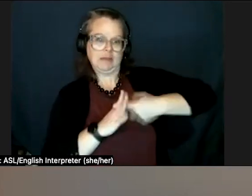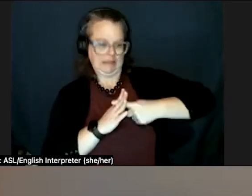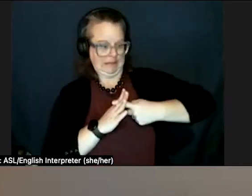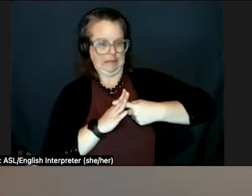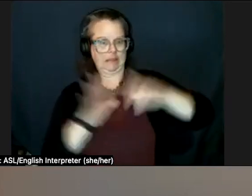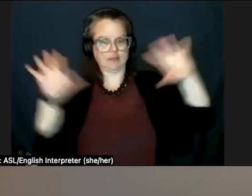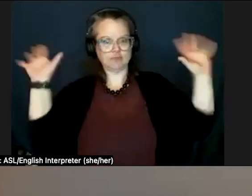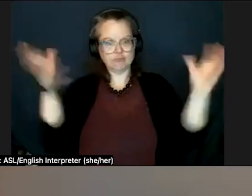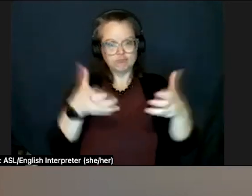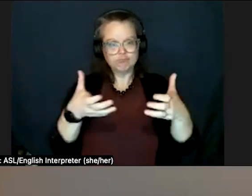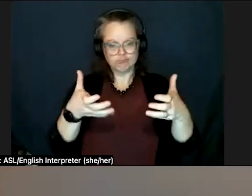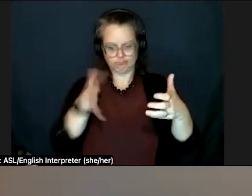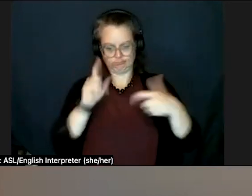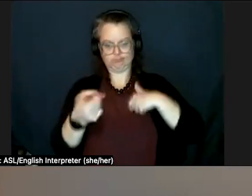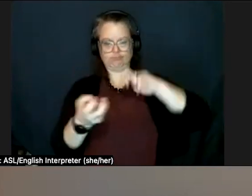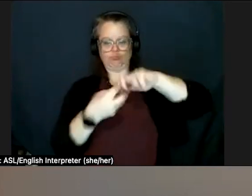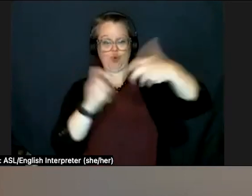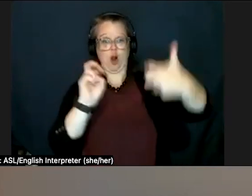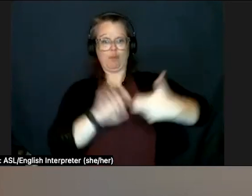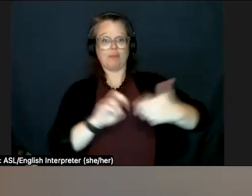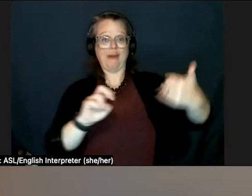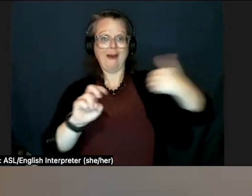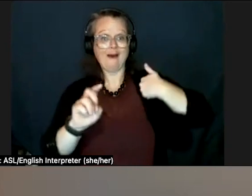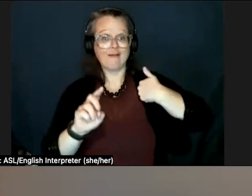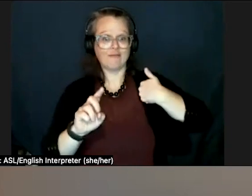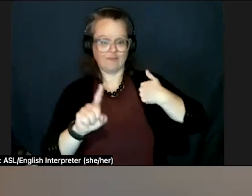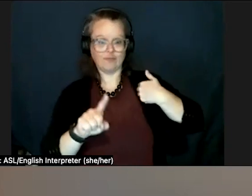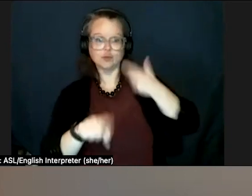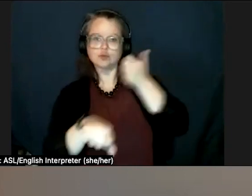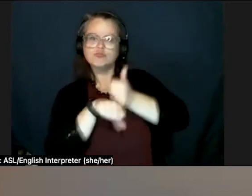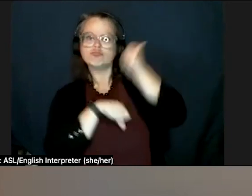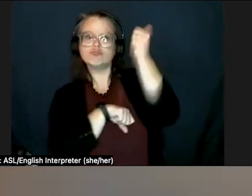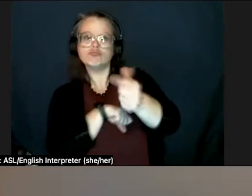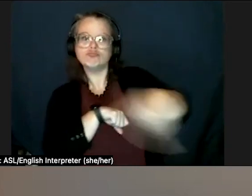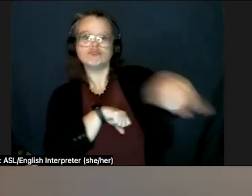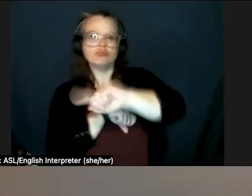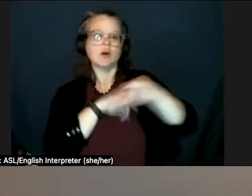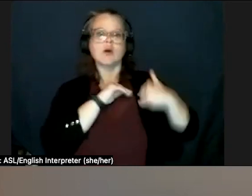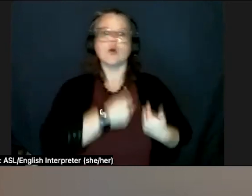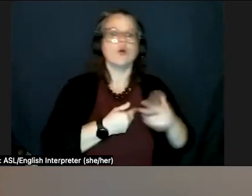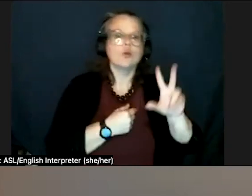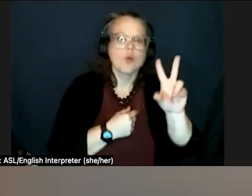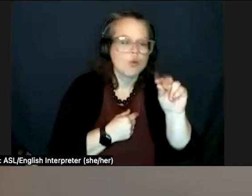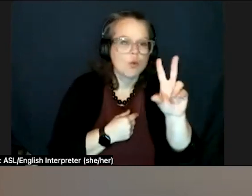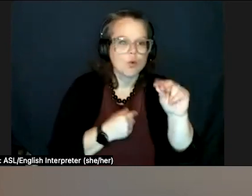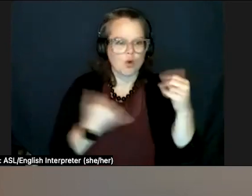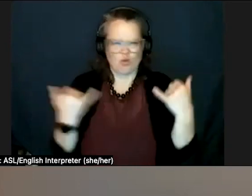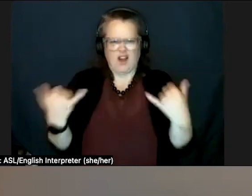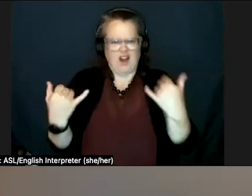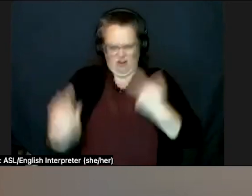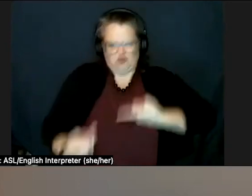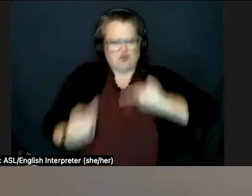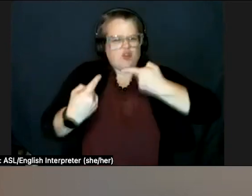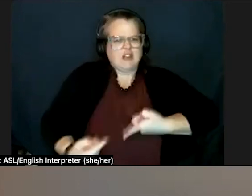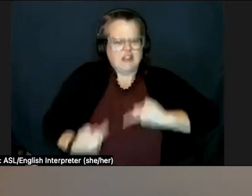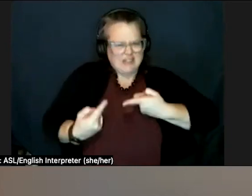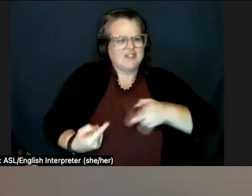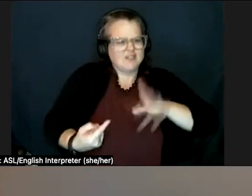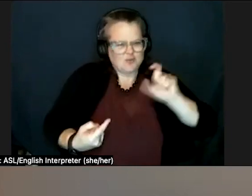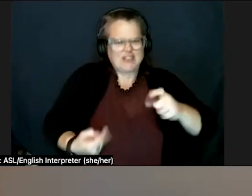doesn't mean you've done something wrong. A lot of times problem just means you, you need to do something better. And then you start to explore the stakeholders that are